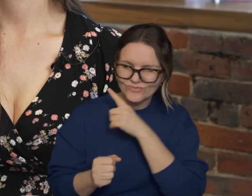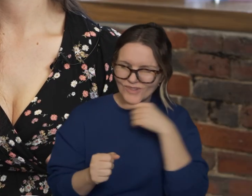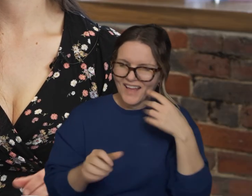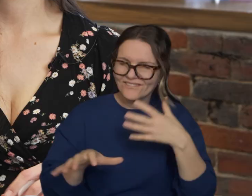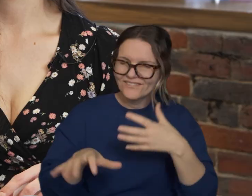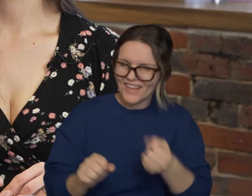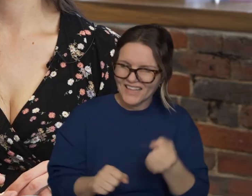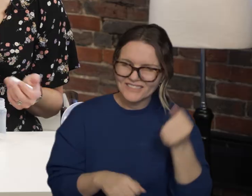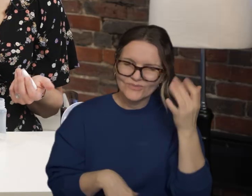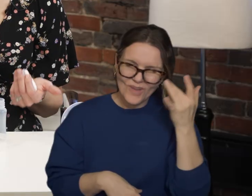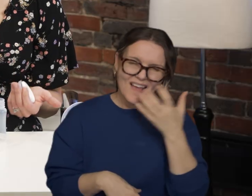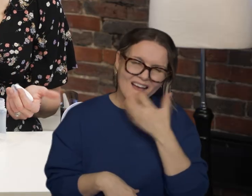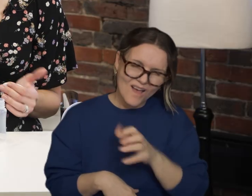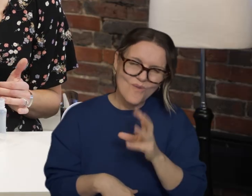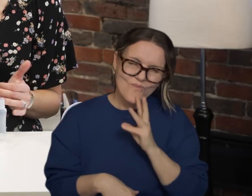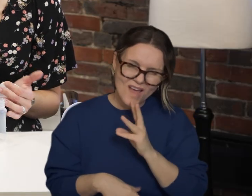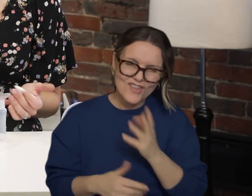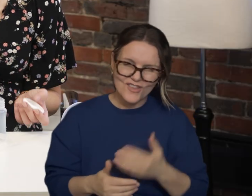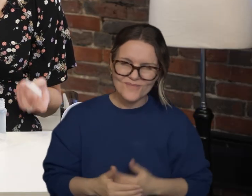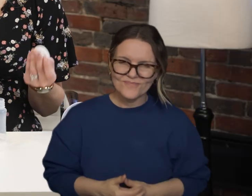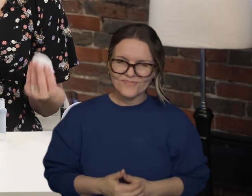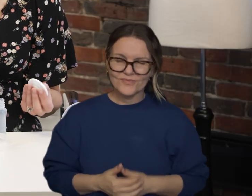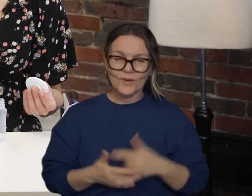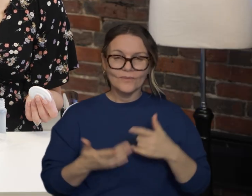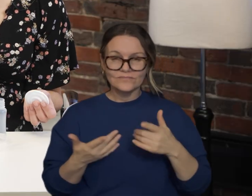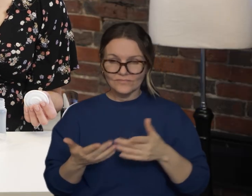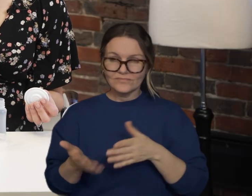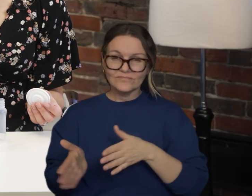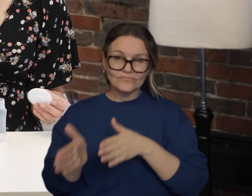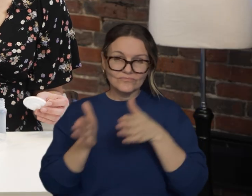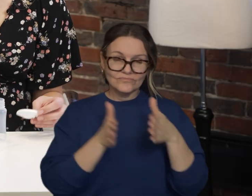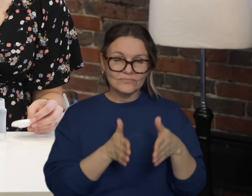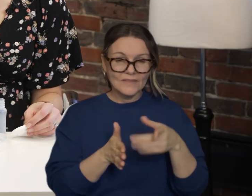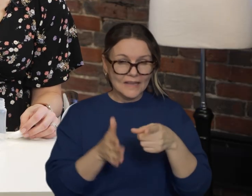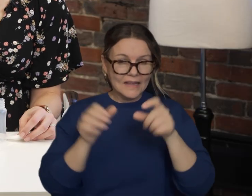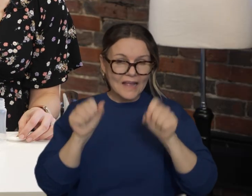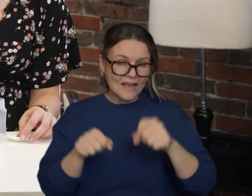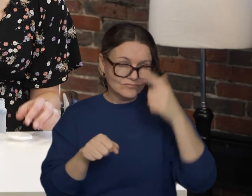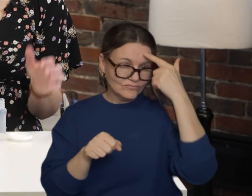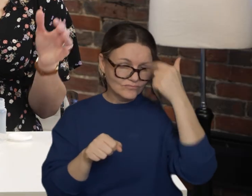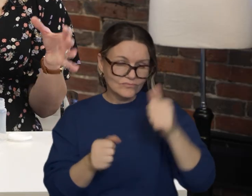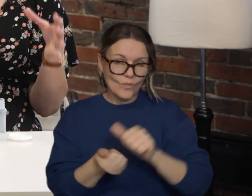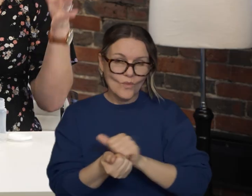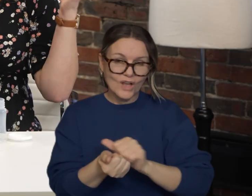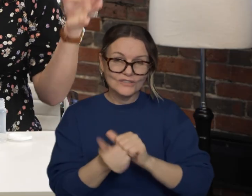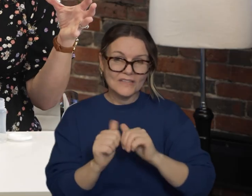in such hot water the next option is a standalone sterilizer so if you have a sterilizer that sits